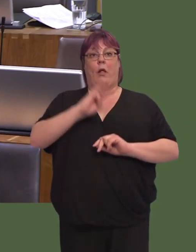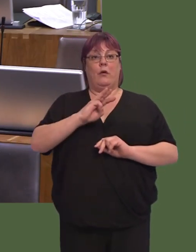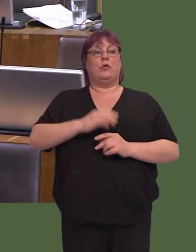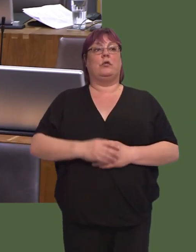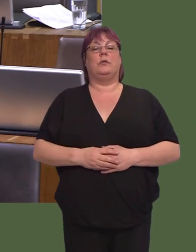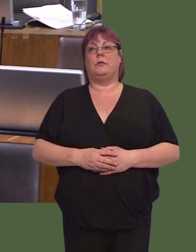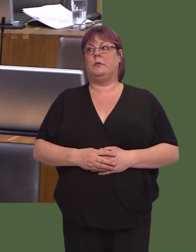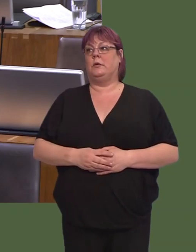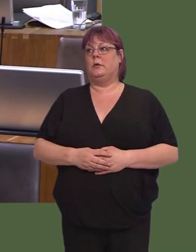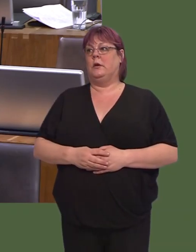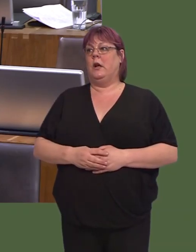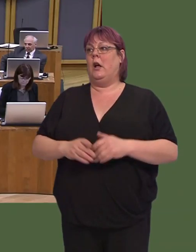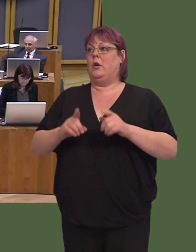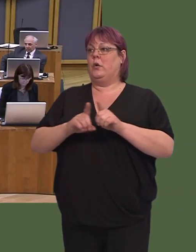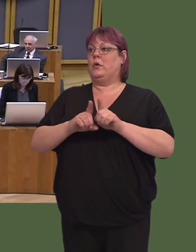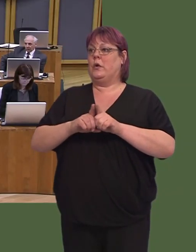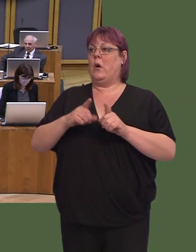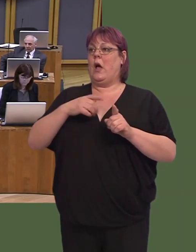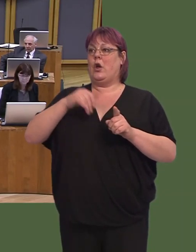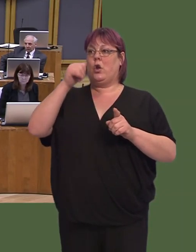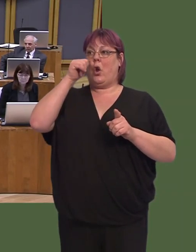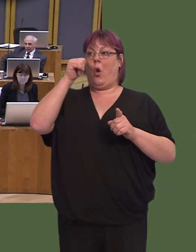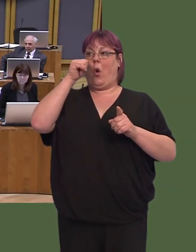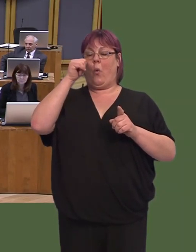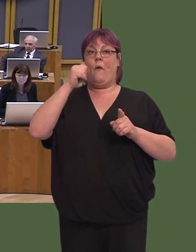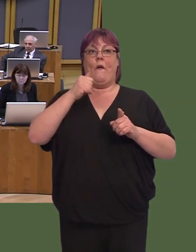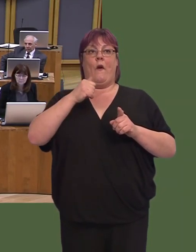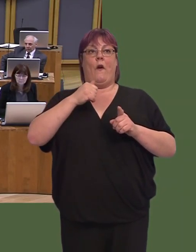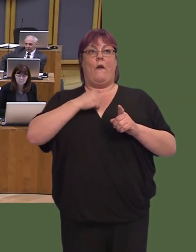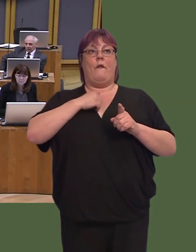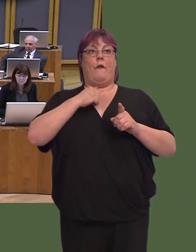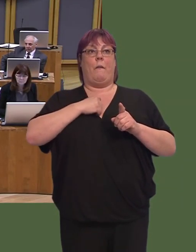I'm going to add something else in there that I know from my digital portfolio myself, which